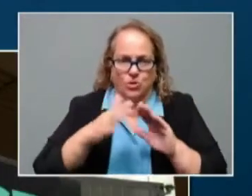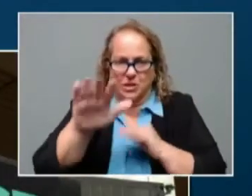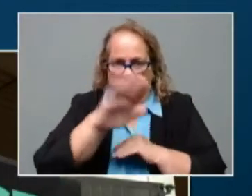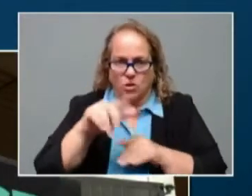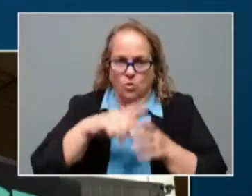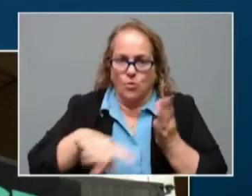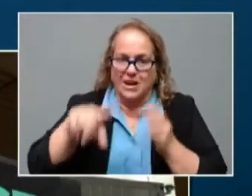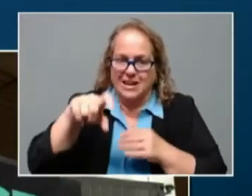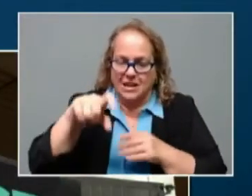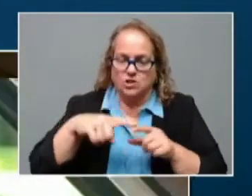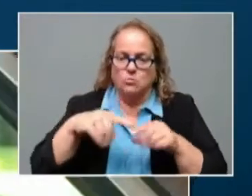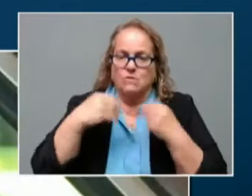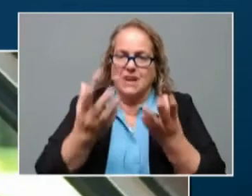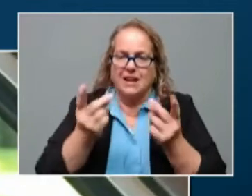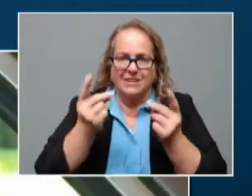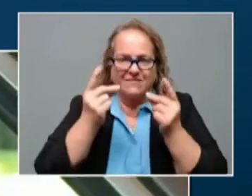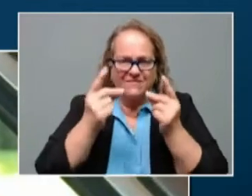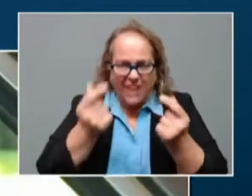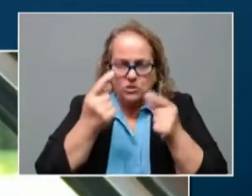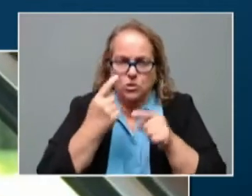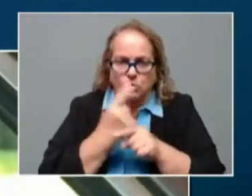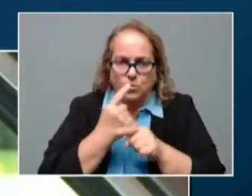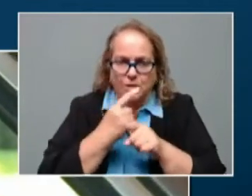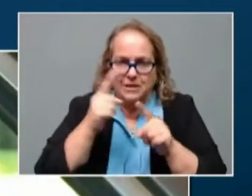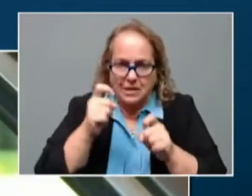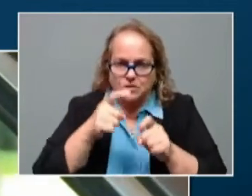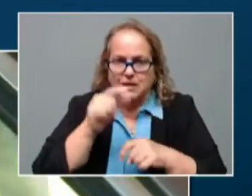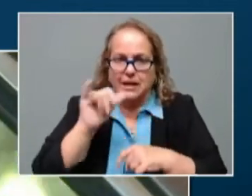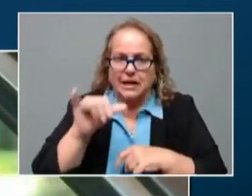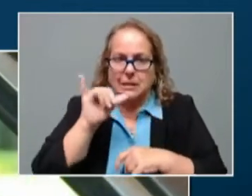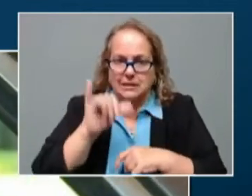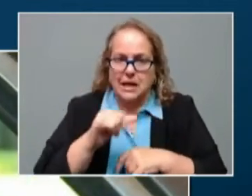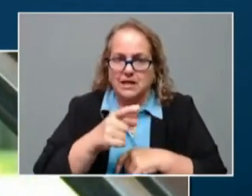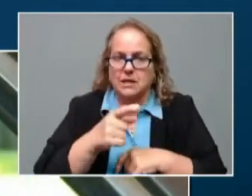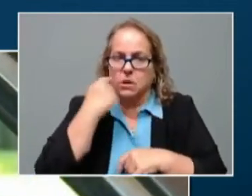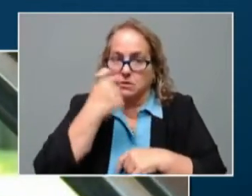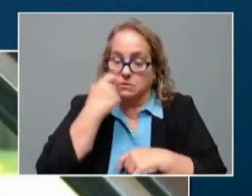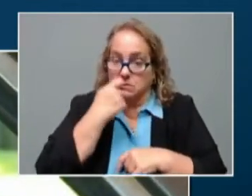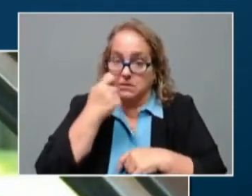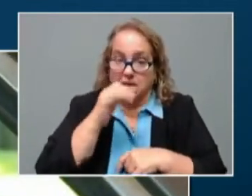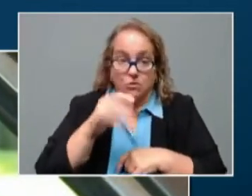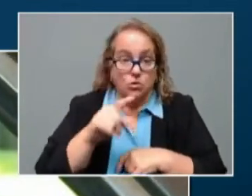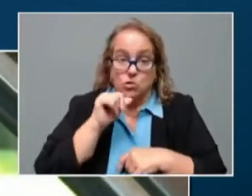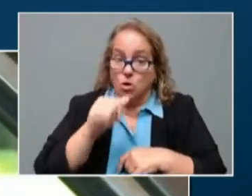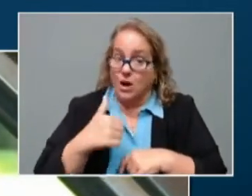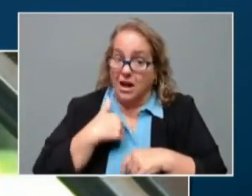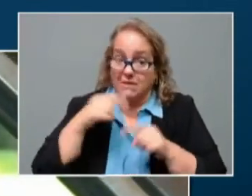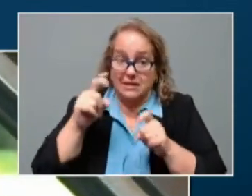appropriate test for them so they can stay on top of this because if they don't have testing people gonna spread this even worse than what is being